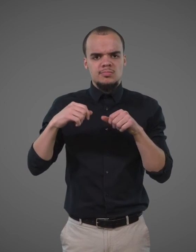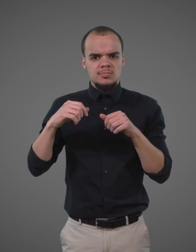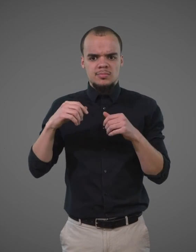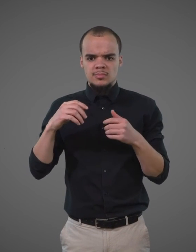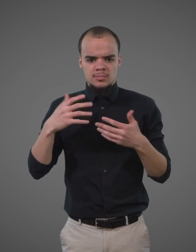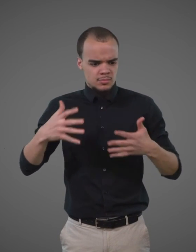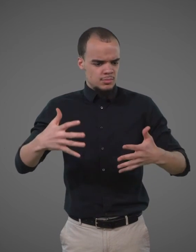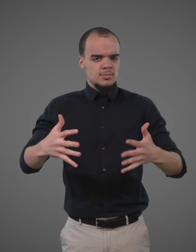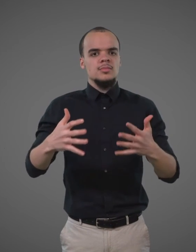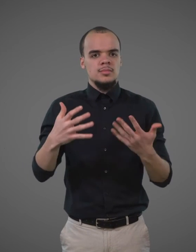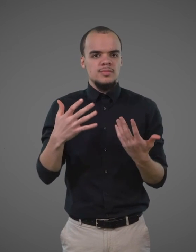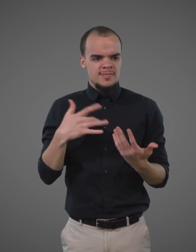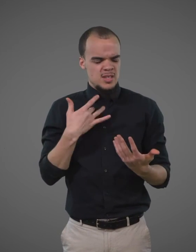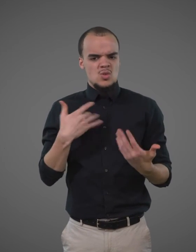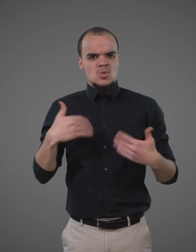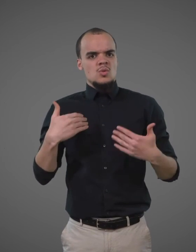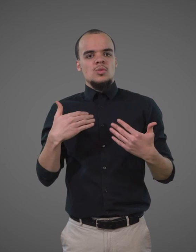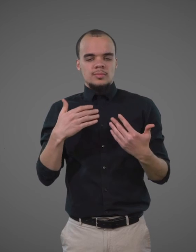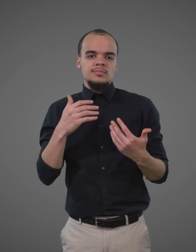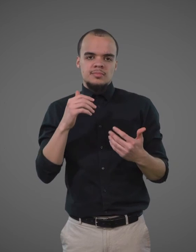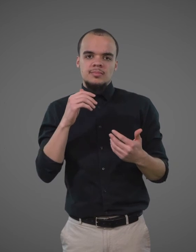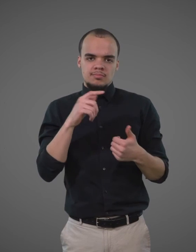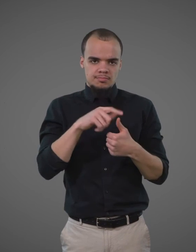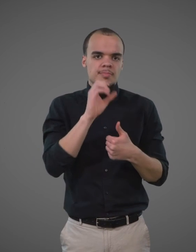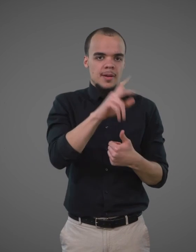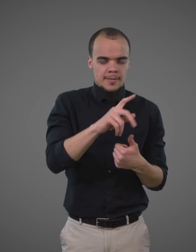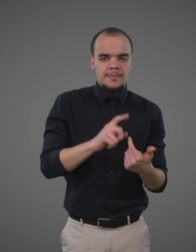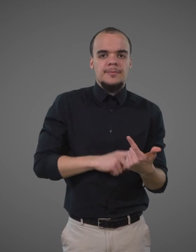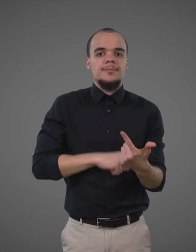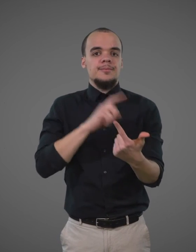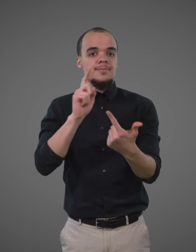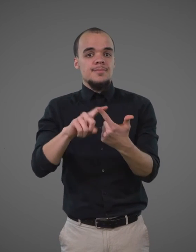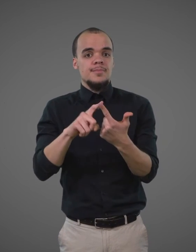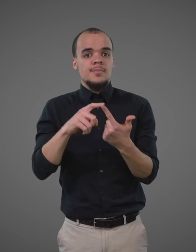or having tremors, go back to the ER.